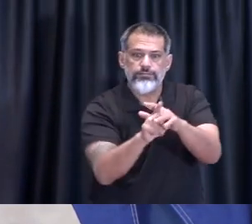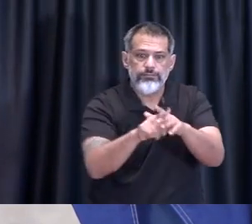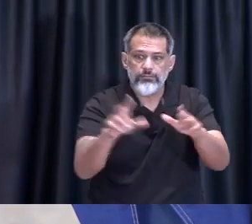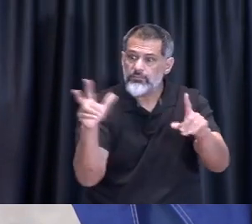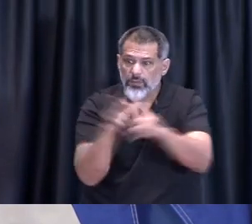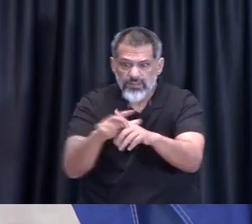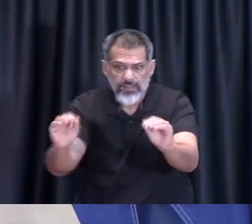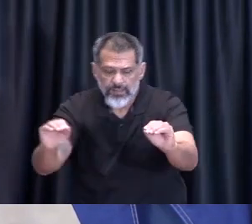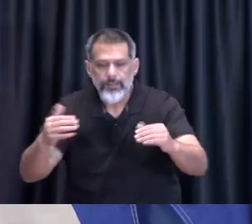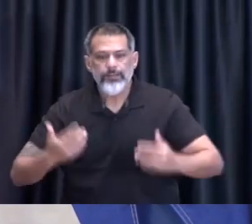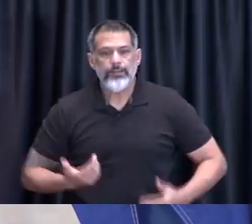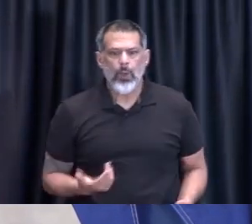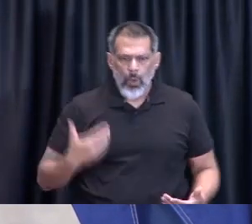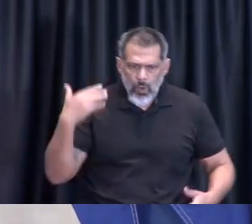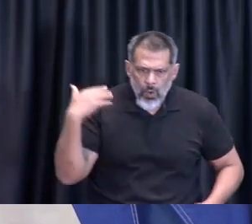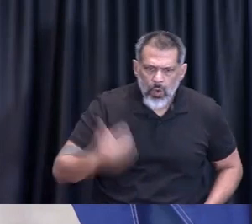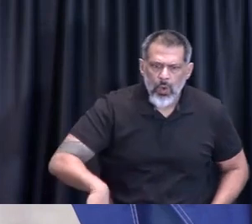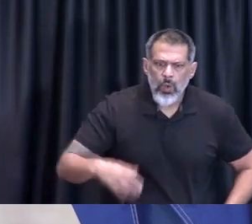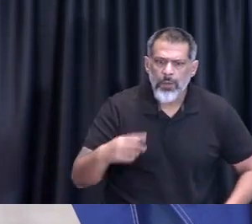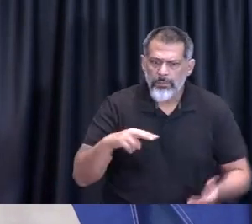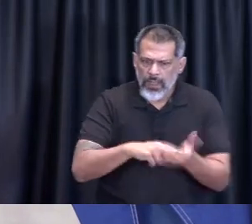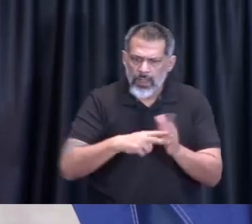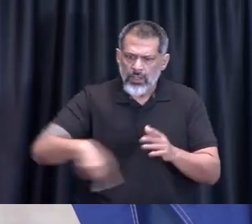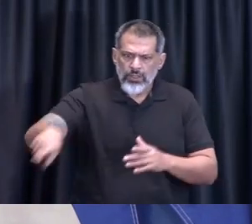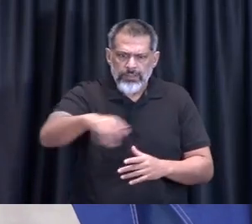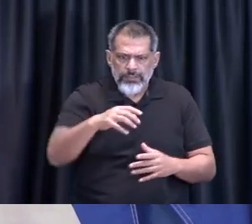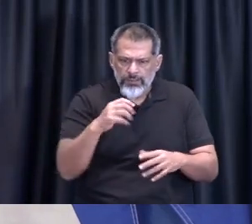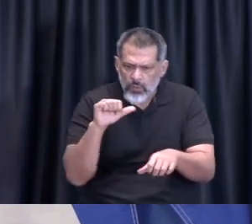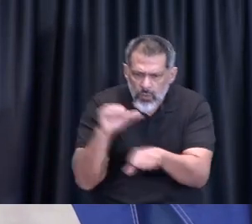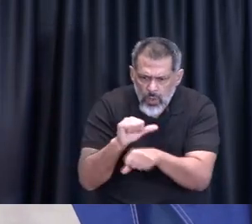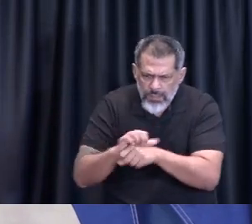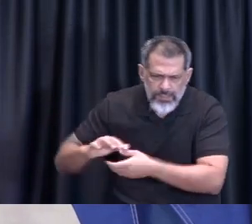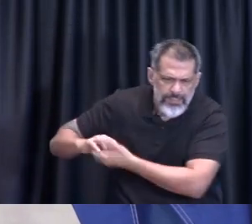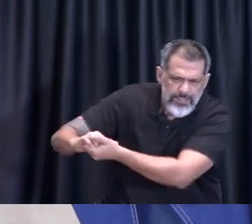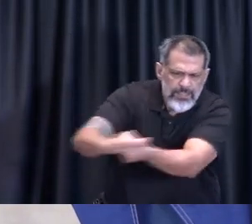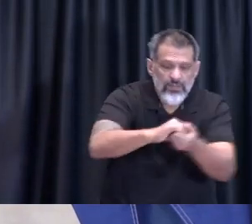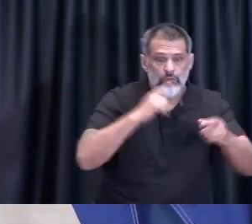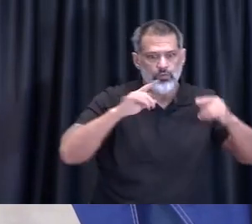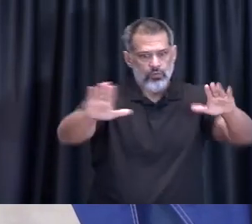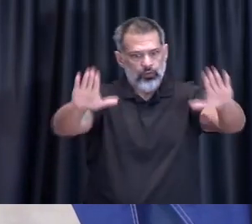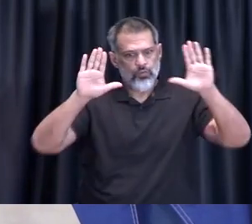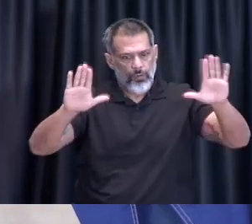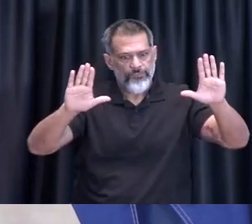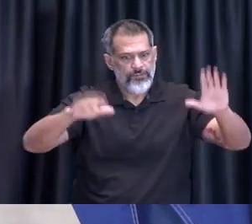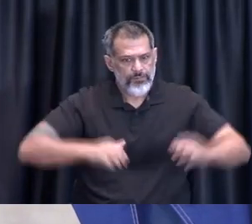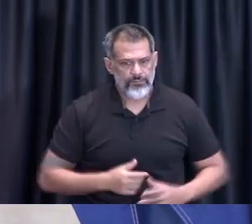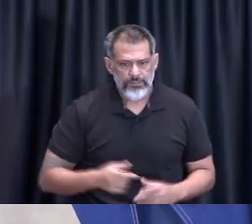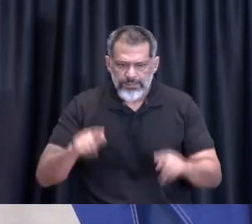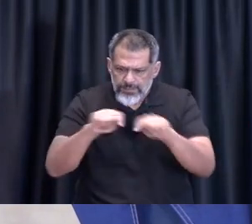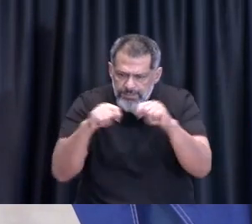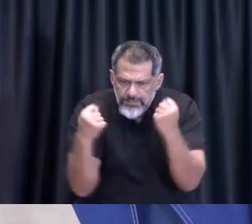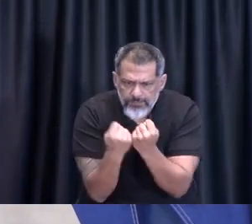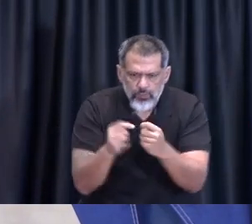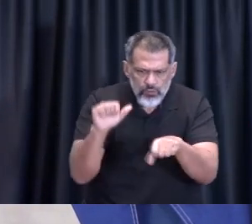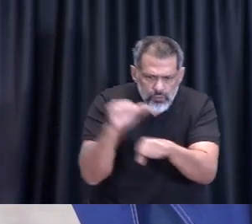community by the community itself. I want to again thank the team who made the event possible. It's a long list, but that's because